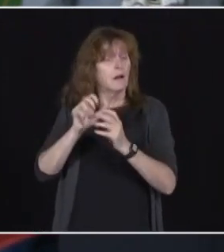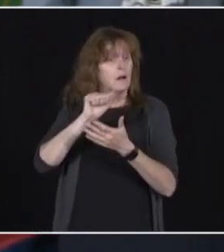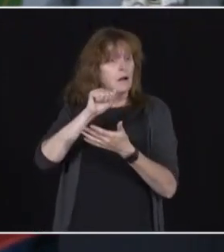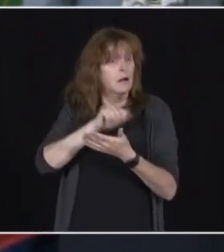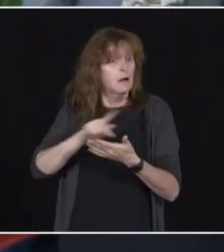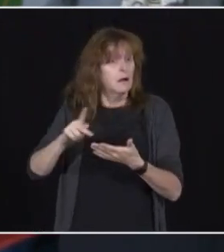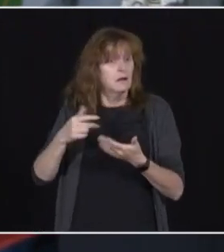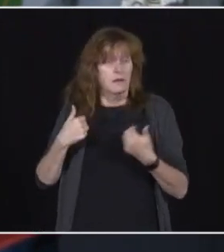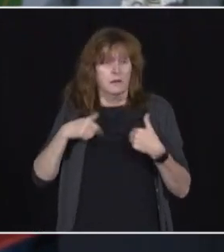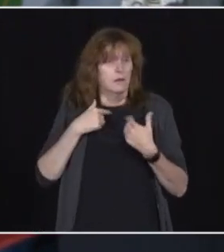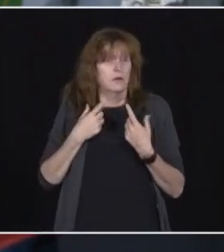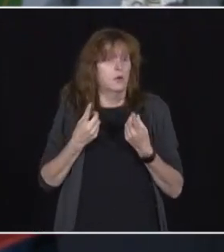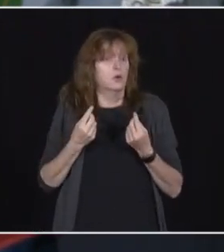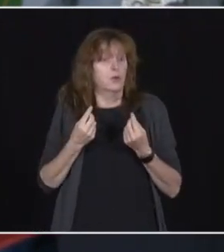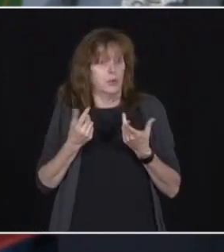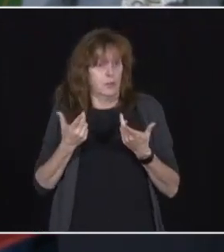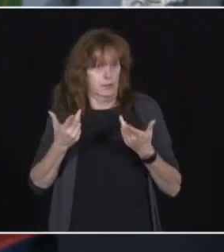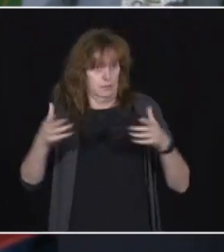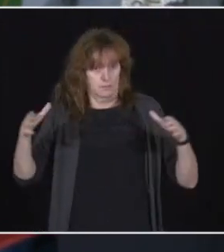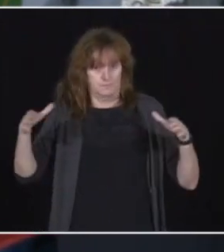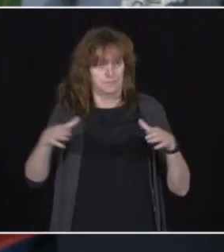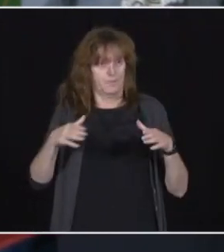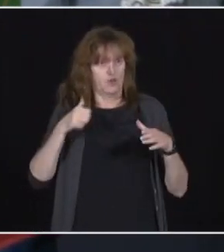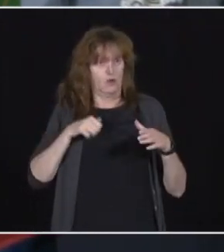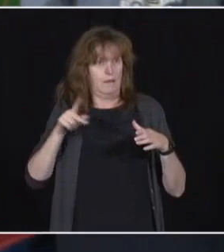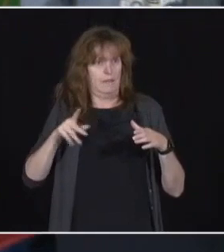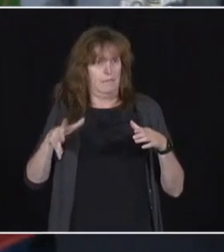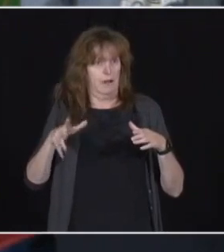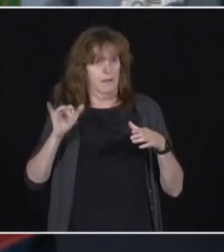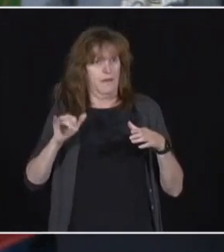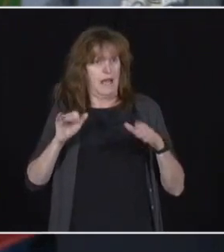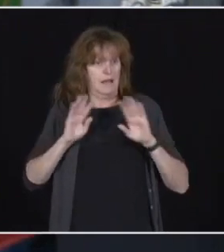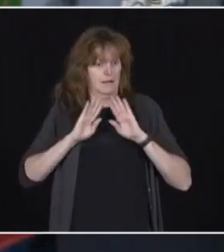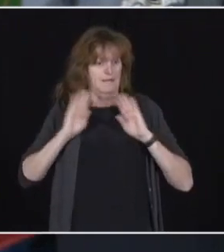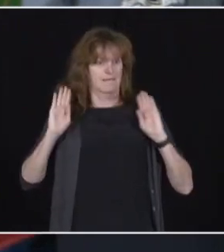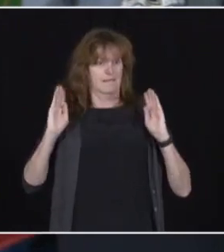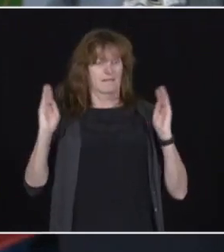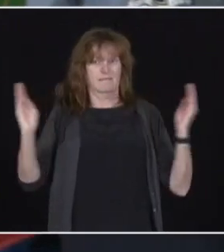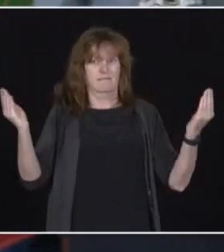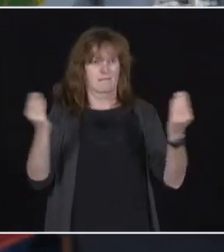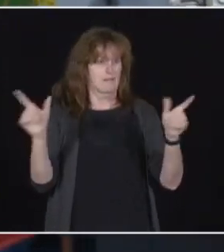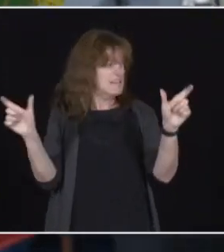But it just feels good with the cooperation of all of the governments and the people coming together.